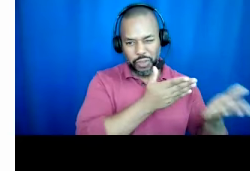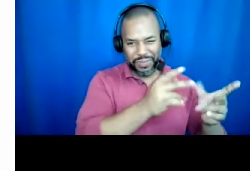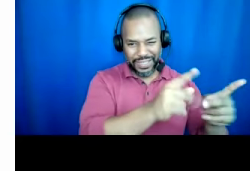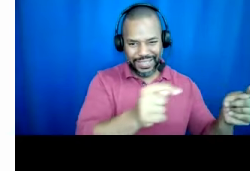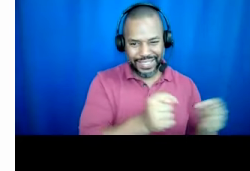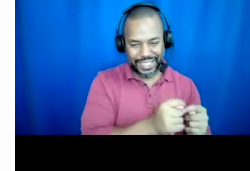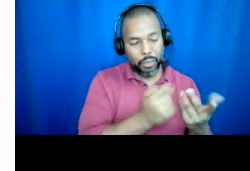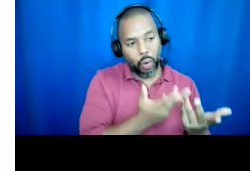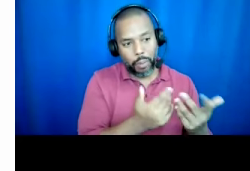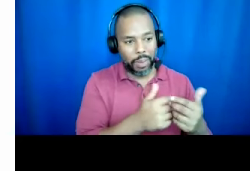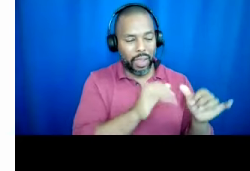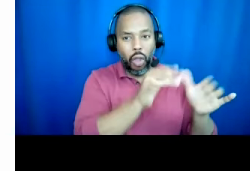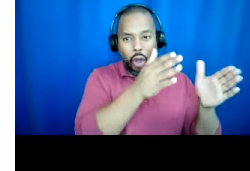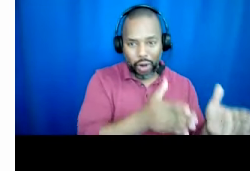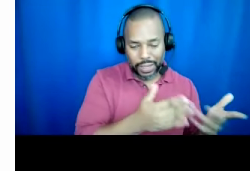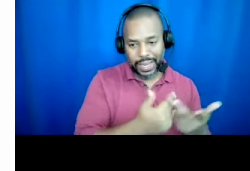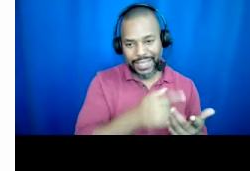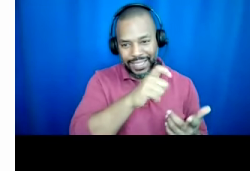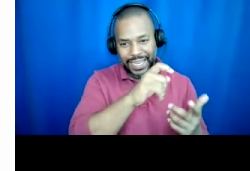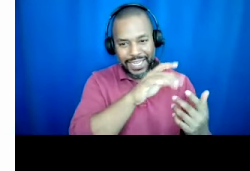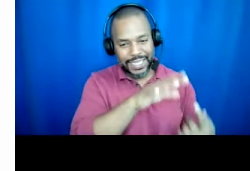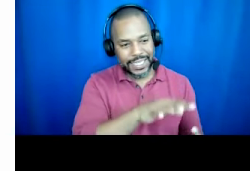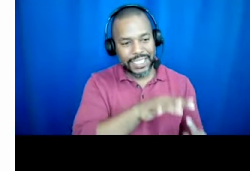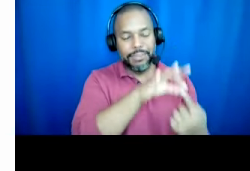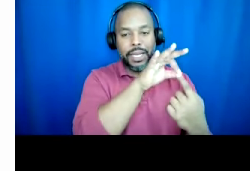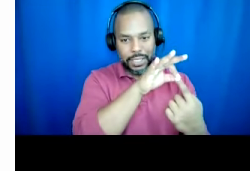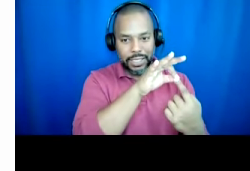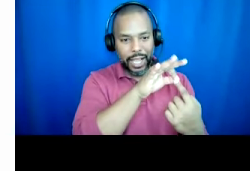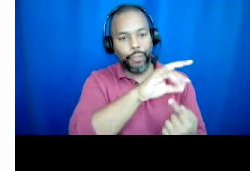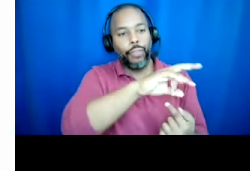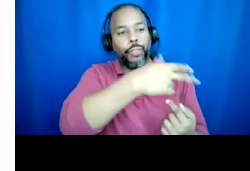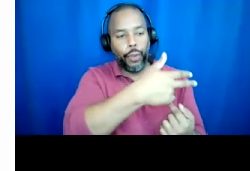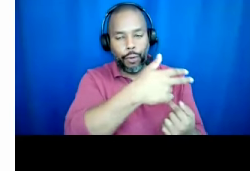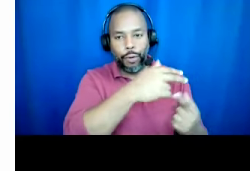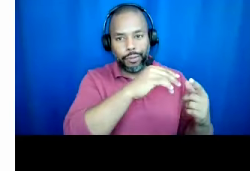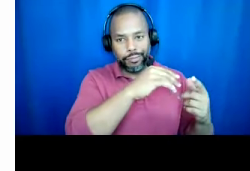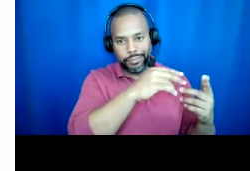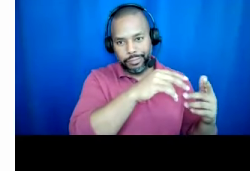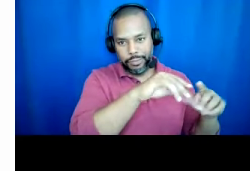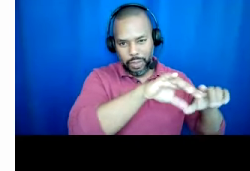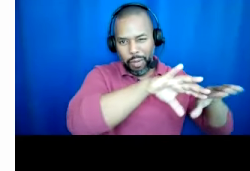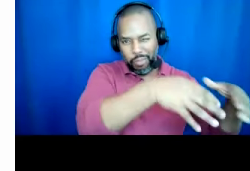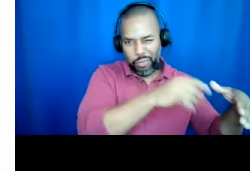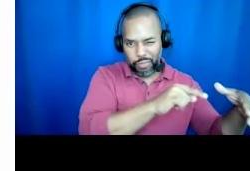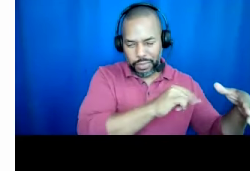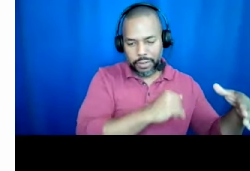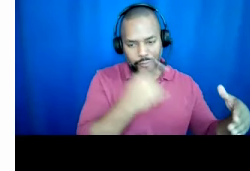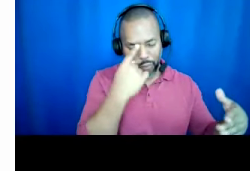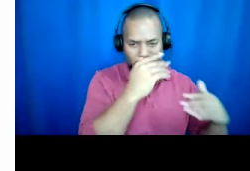we might need specialized third parties for design and construction, as would be applicable.